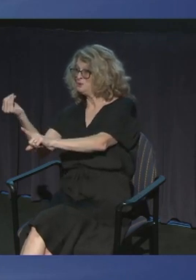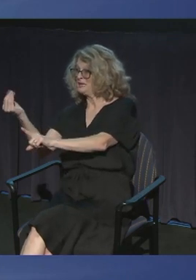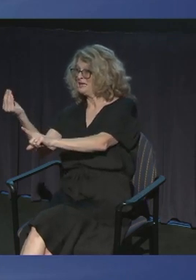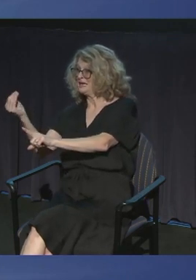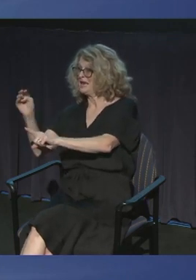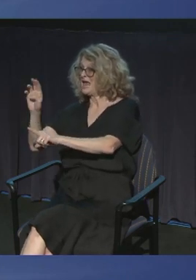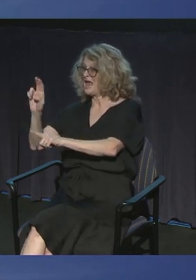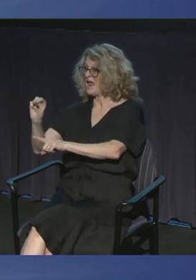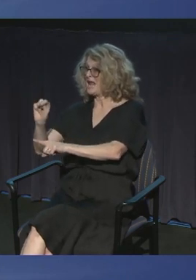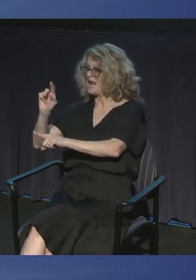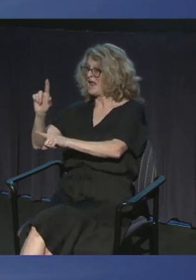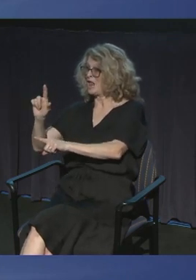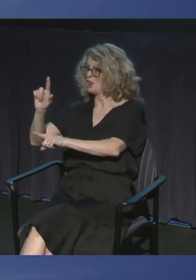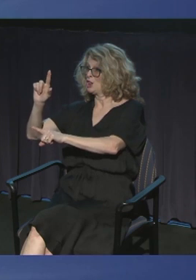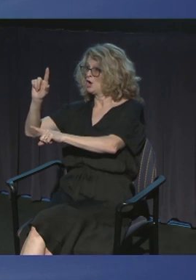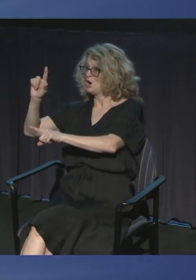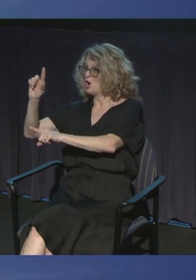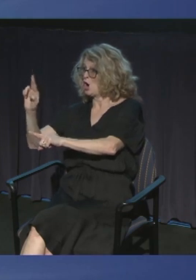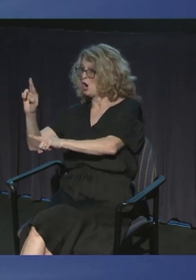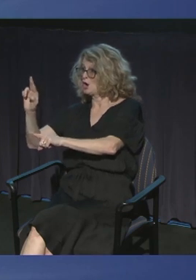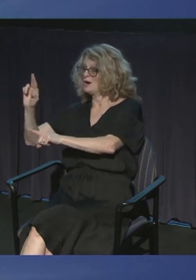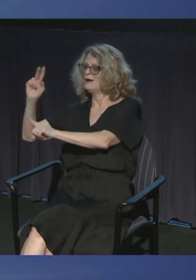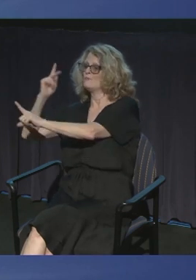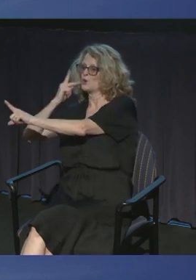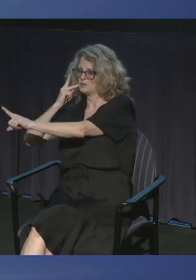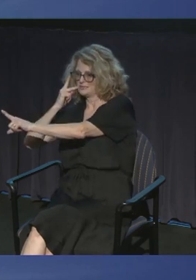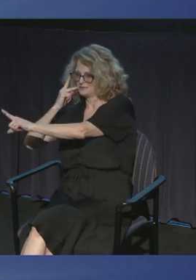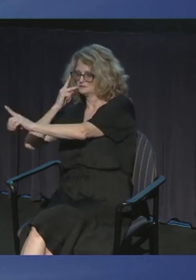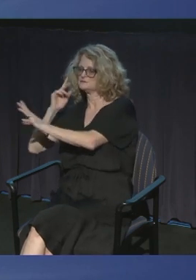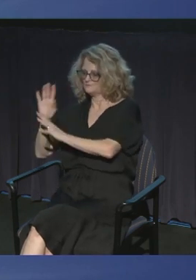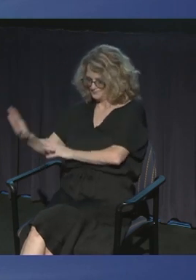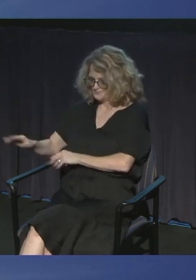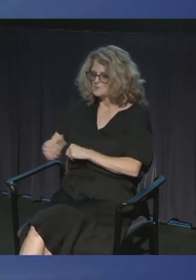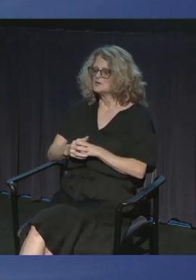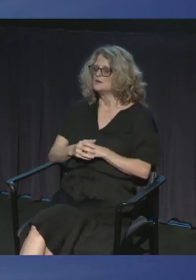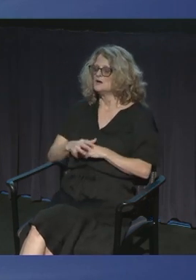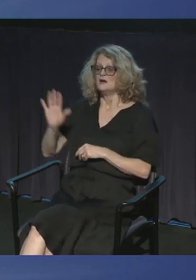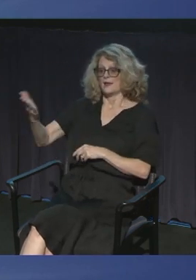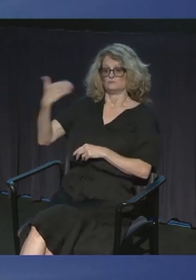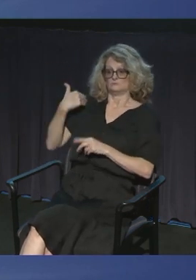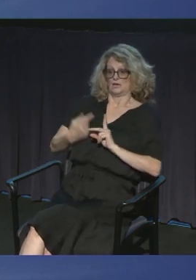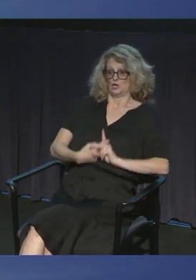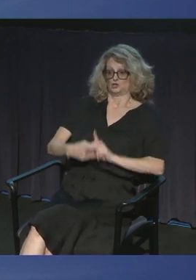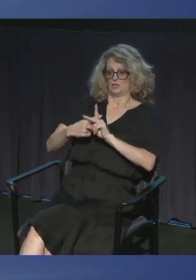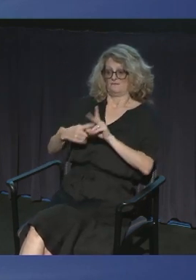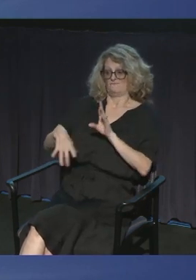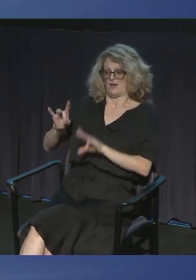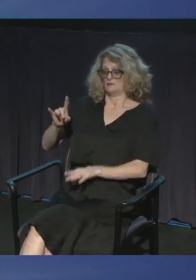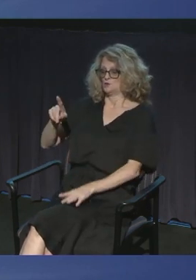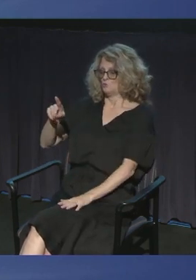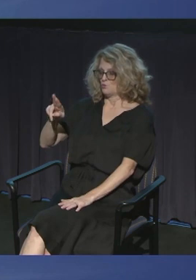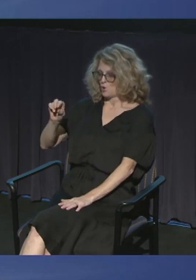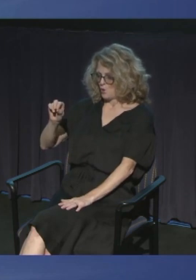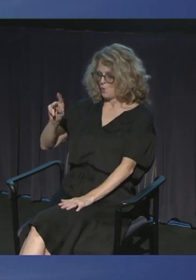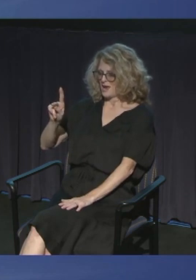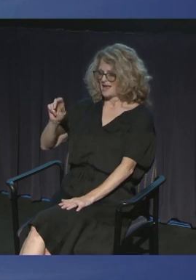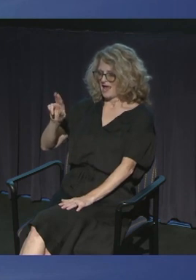PROTEINS. MOST RECENTLY IT WAS FOUND THAT